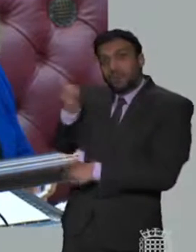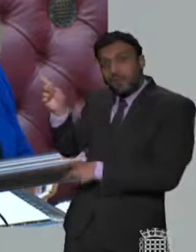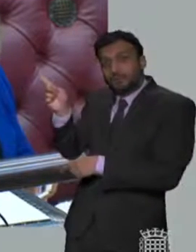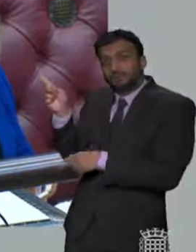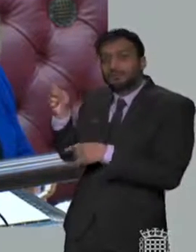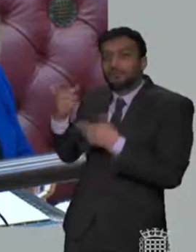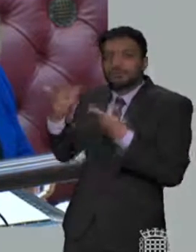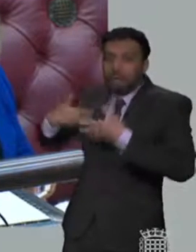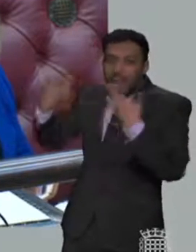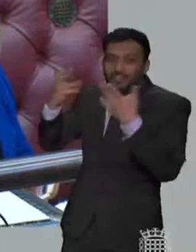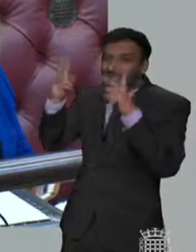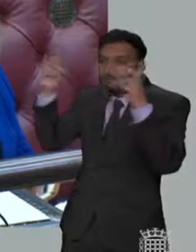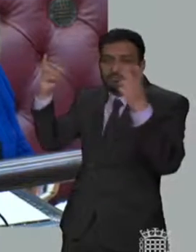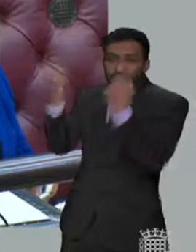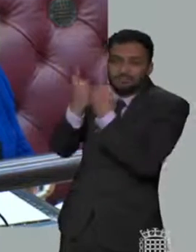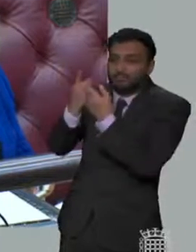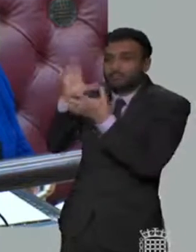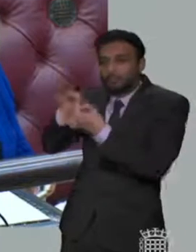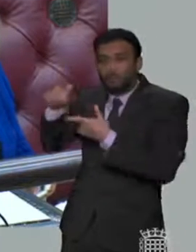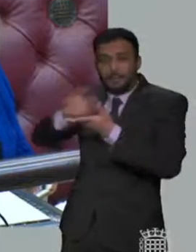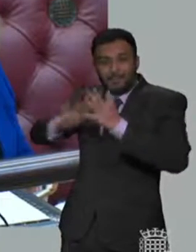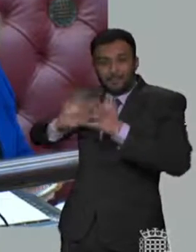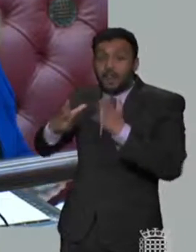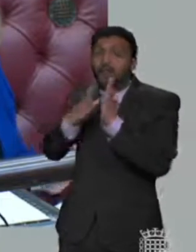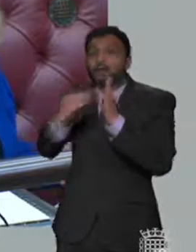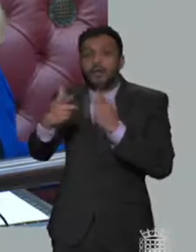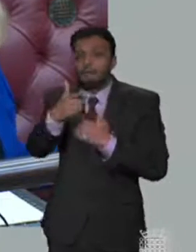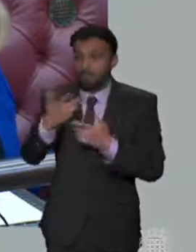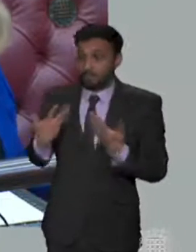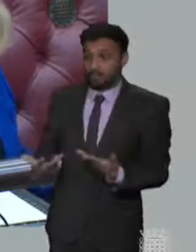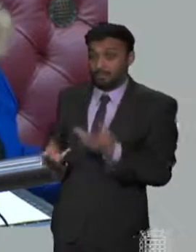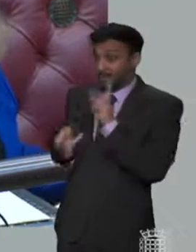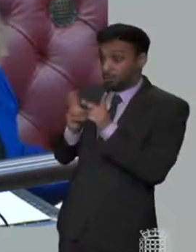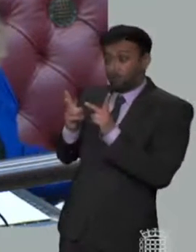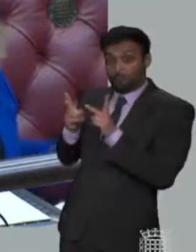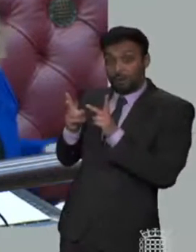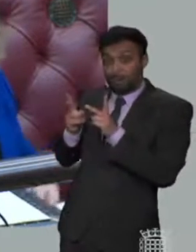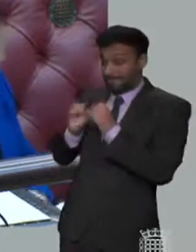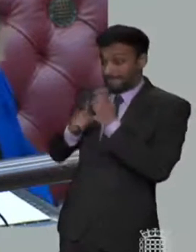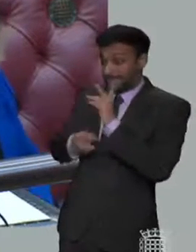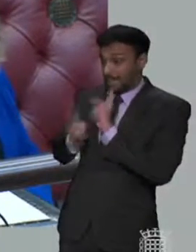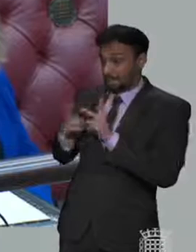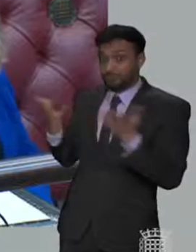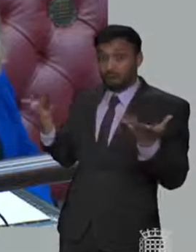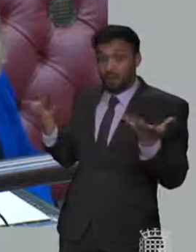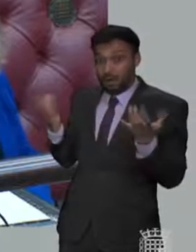examining how we might increase the number of bsl interpreters and reviewing how we might work in